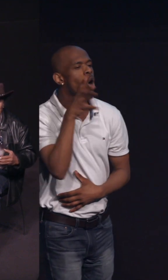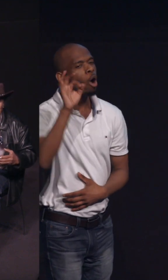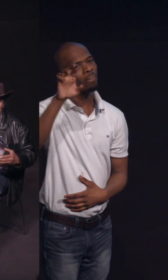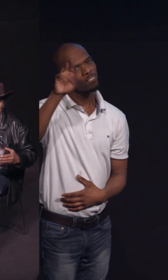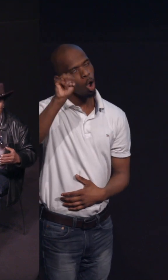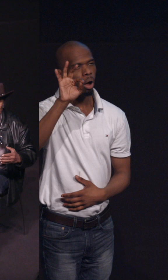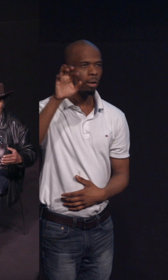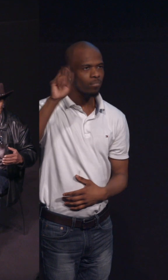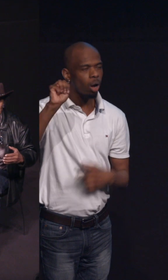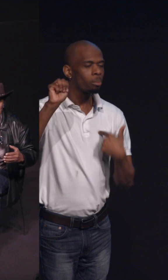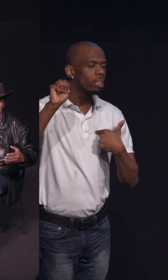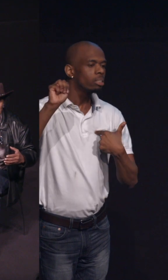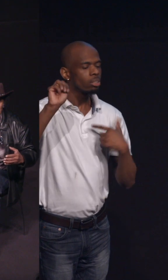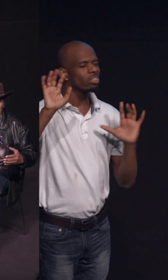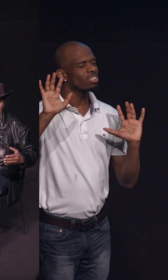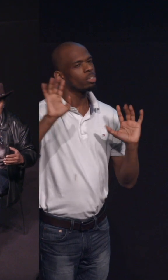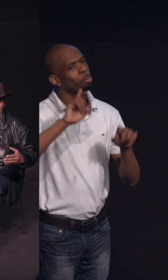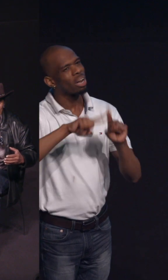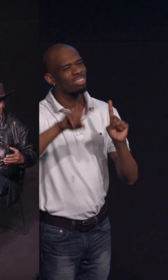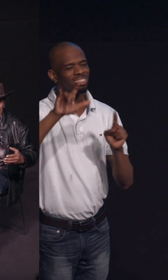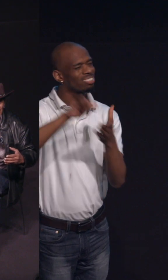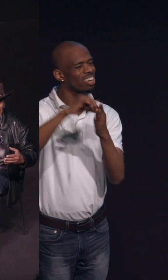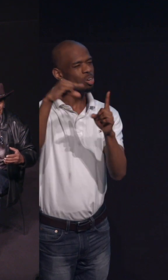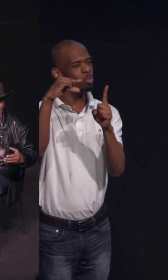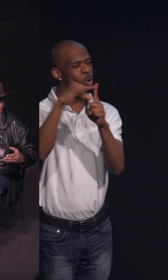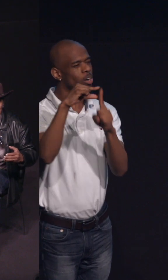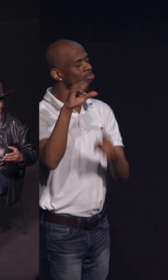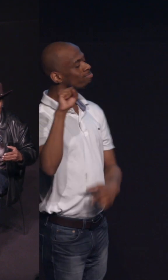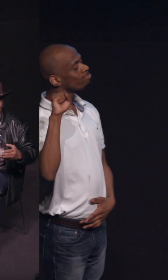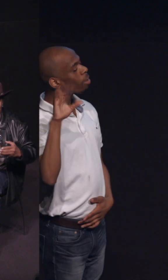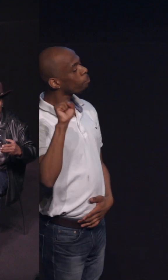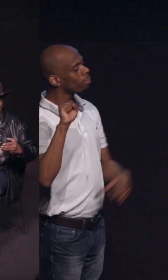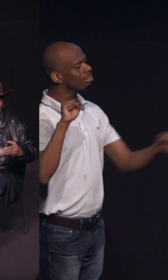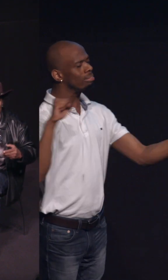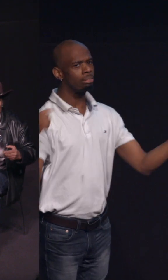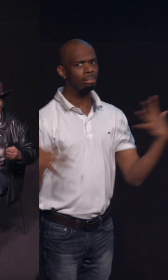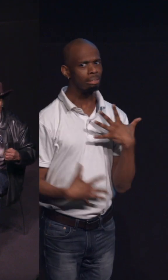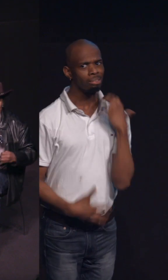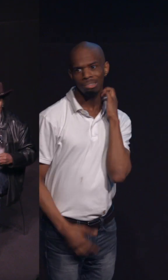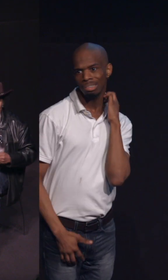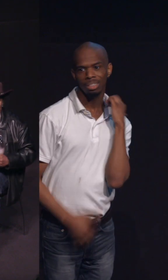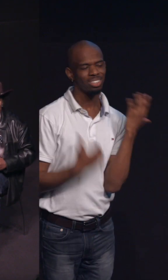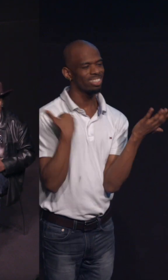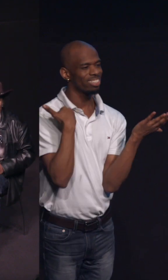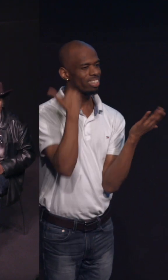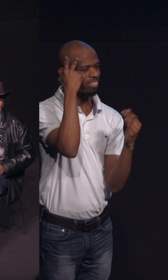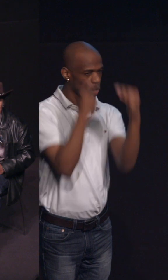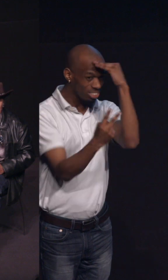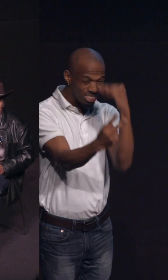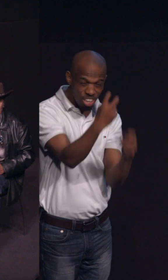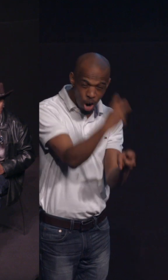because farming kind of scares young people. They know it's hard labor and it's also acquainted with slavery.